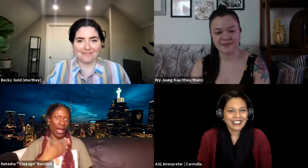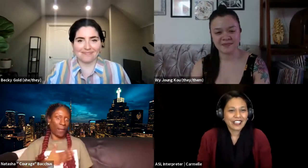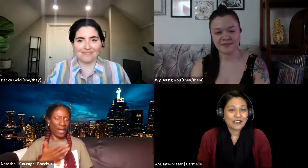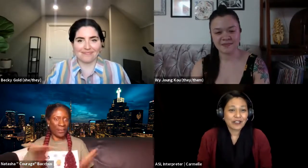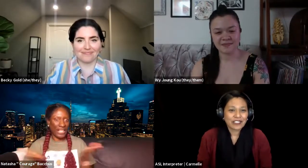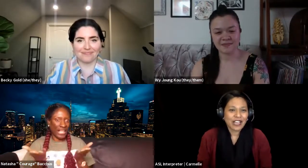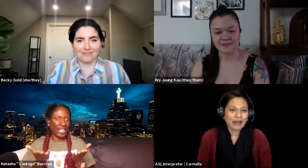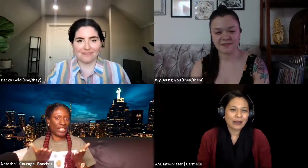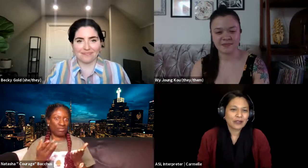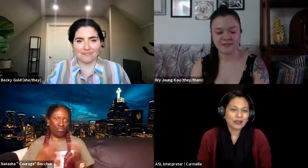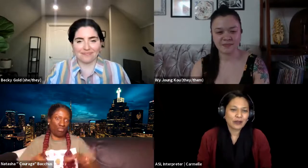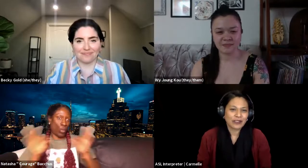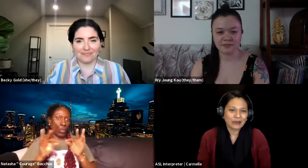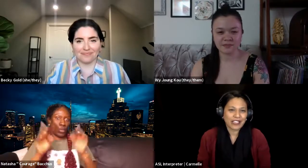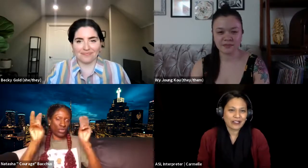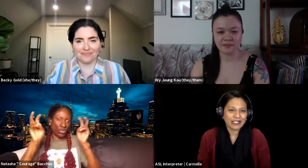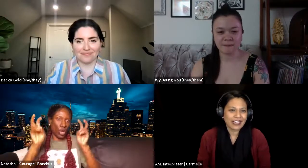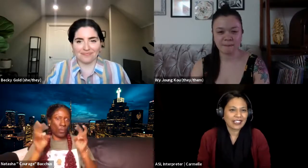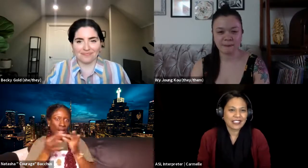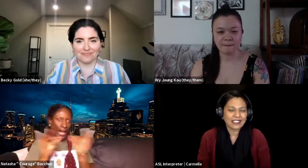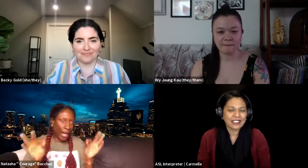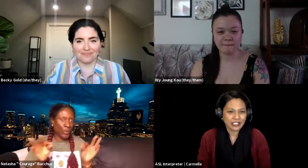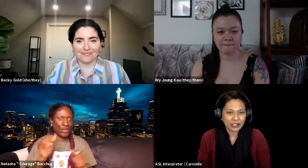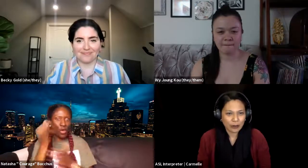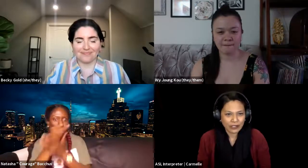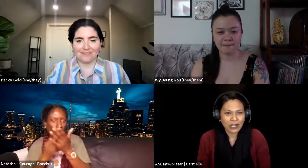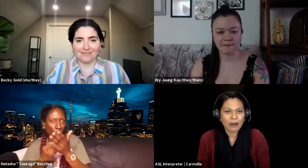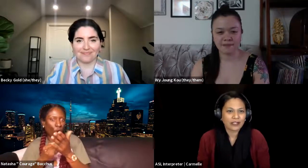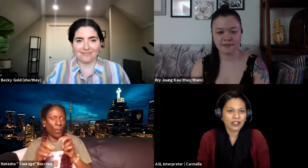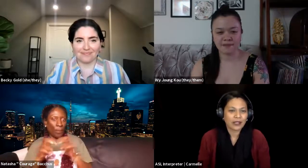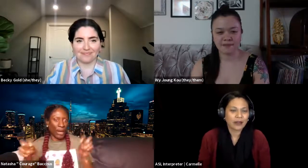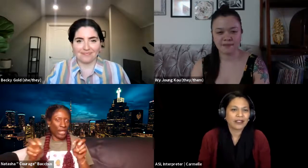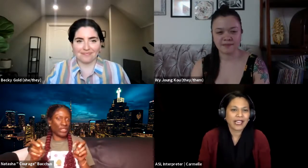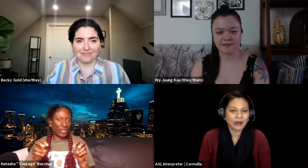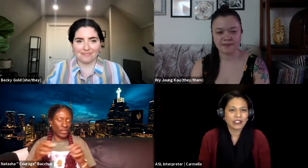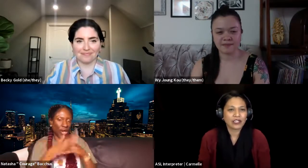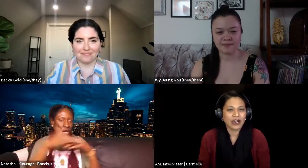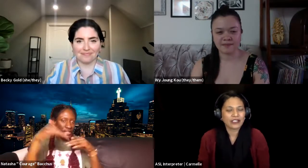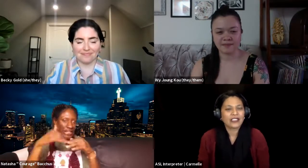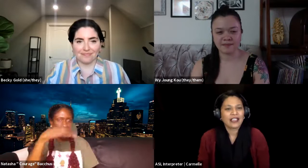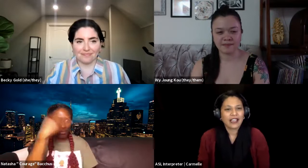thank you for your time and i'm so thrilled to be here tonight, this is such an important topic talking about language and art